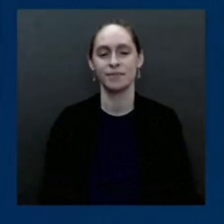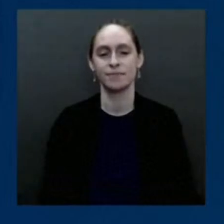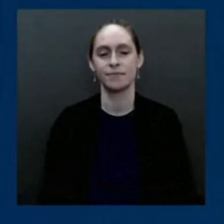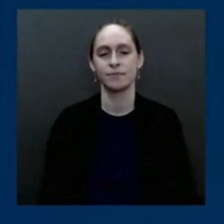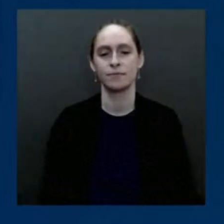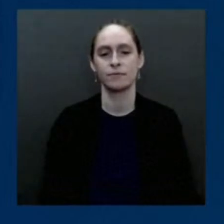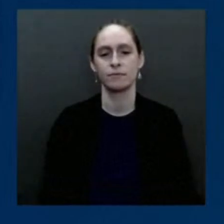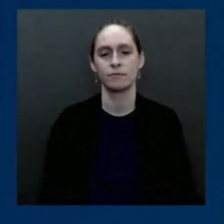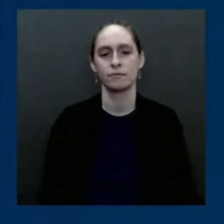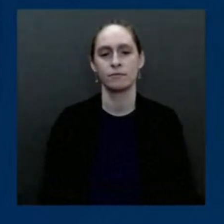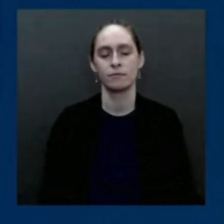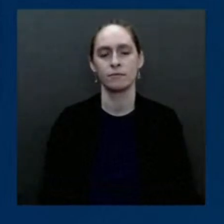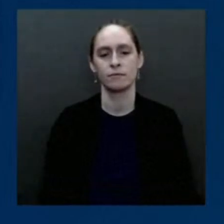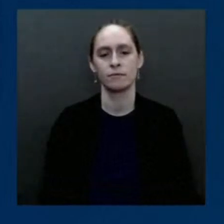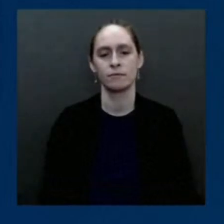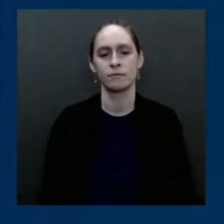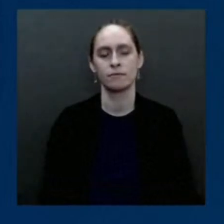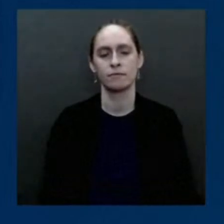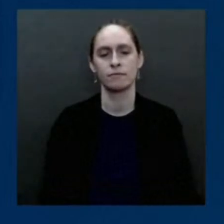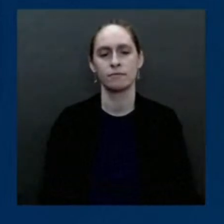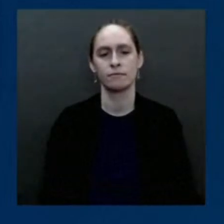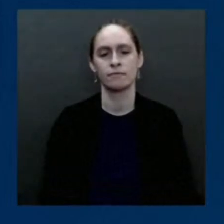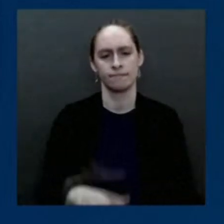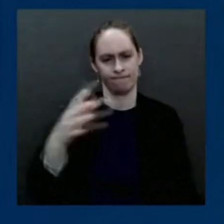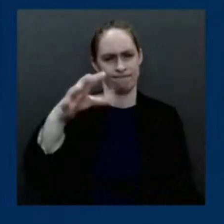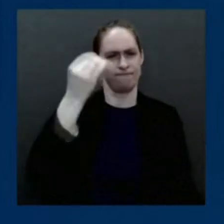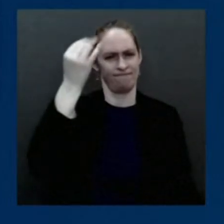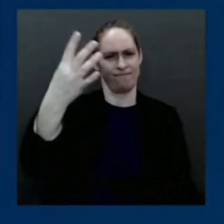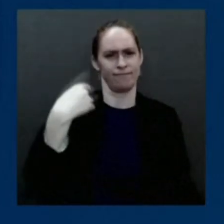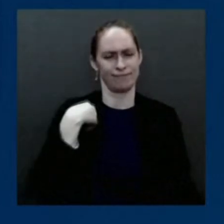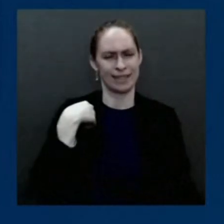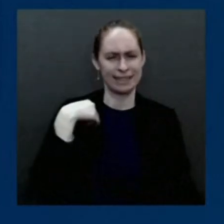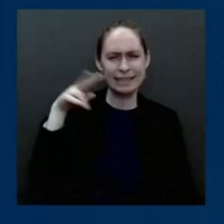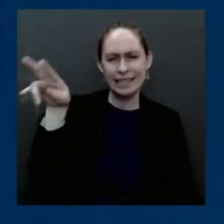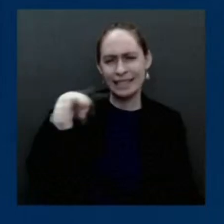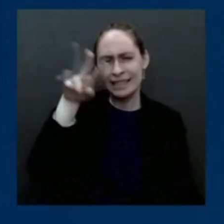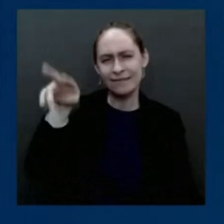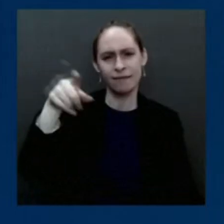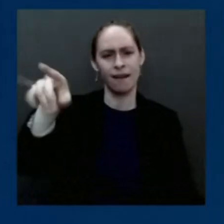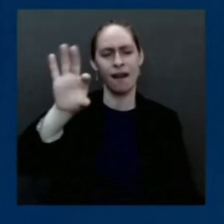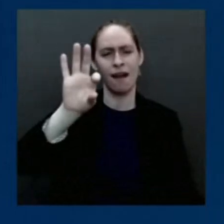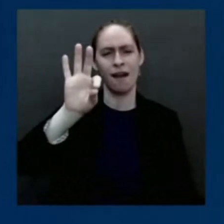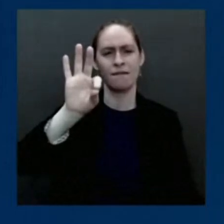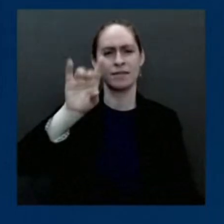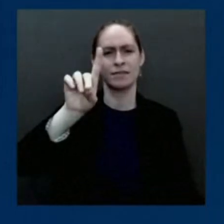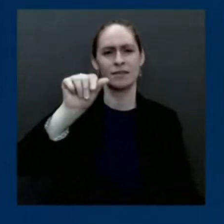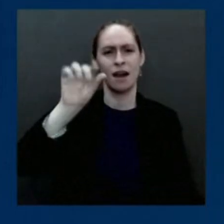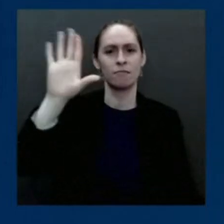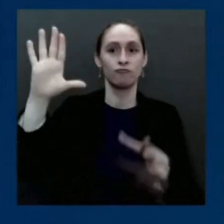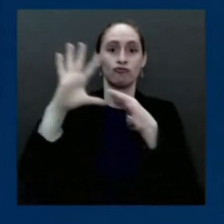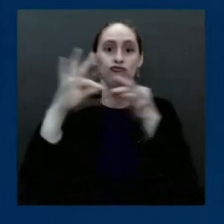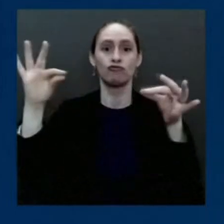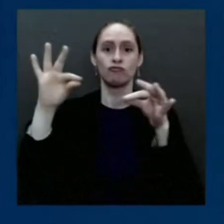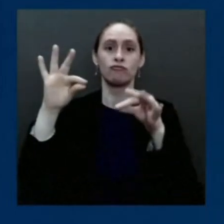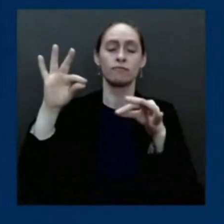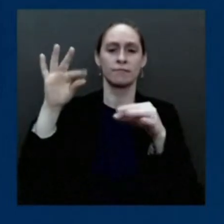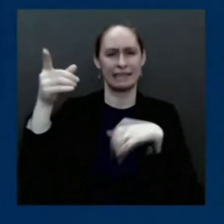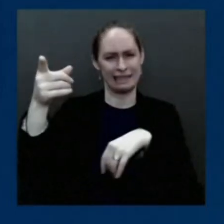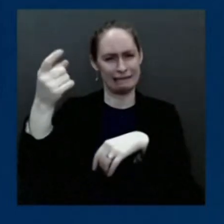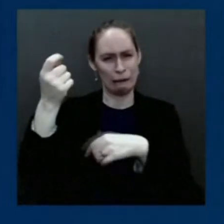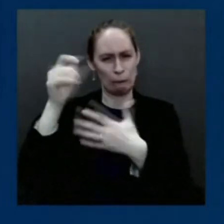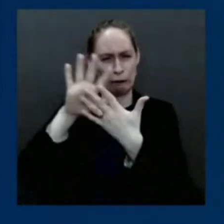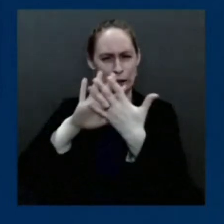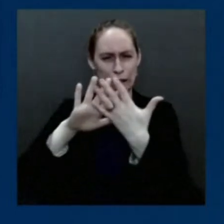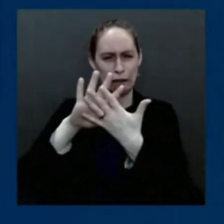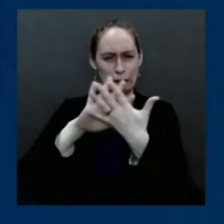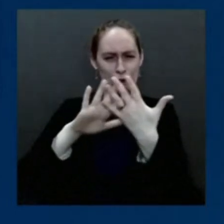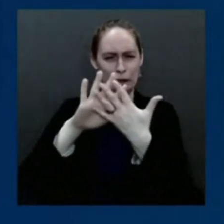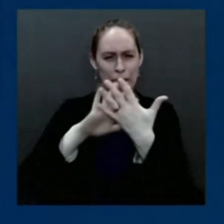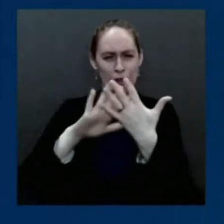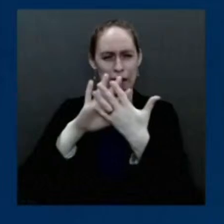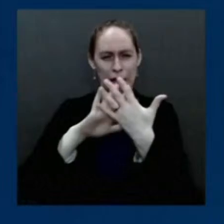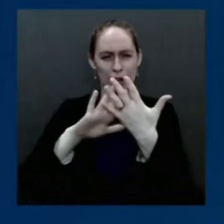THE MONTHS GO BY STATEMENTS OF